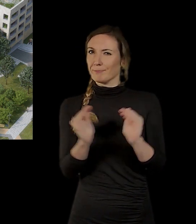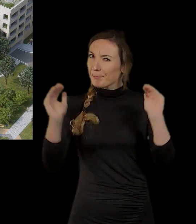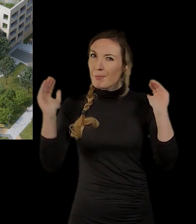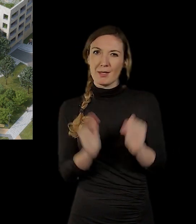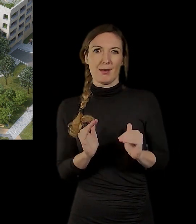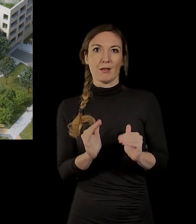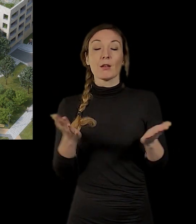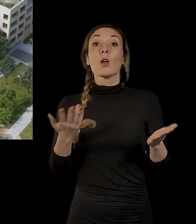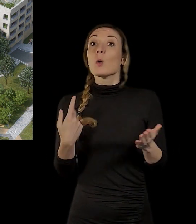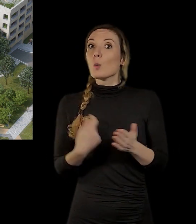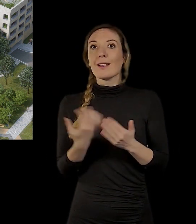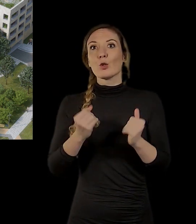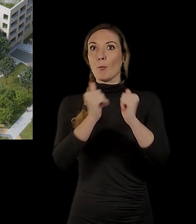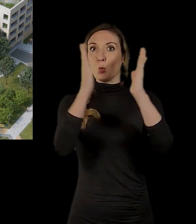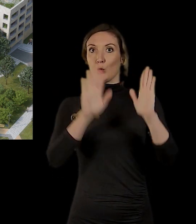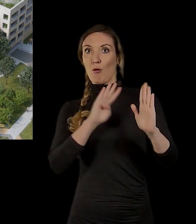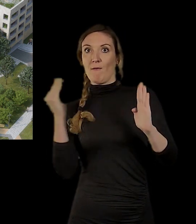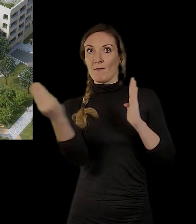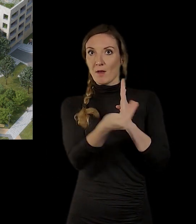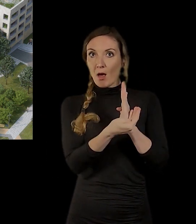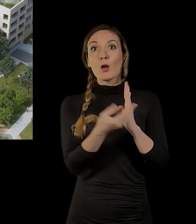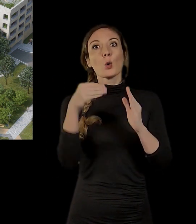So we are able to have buildings that are 30% better